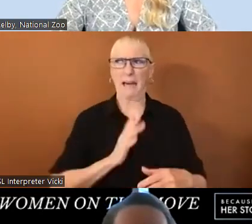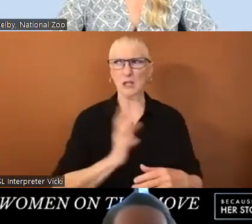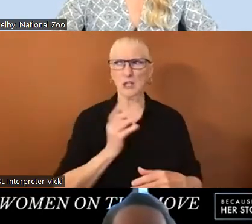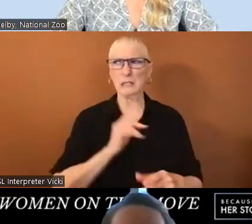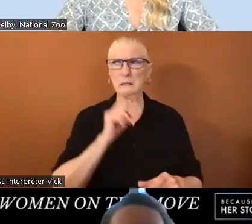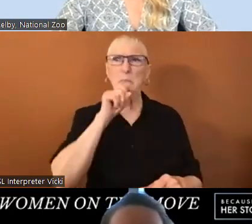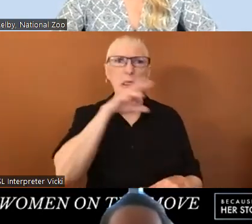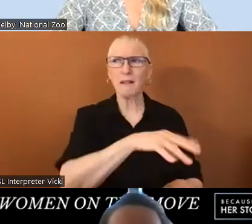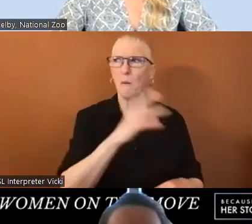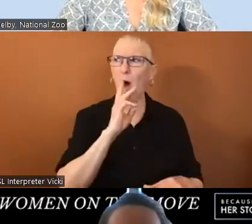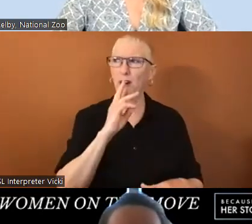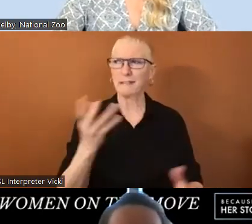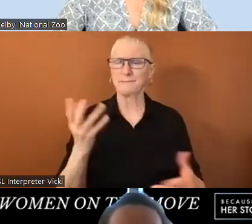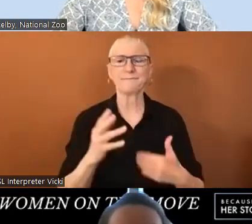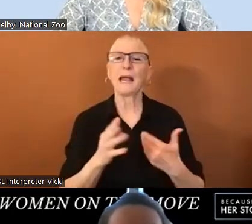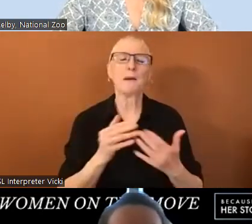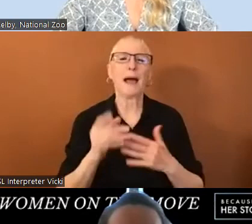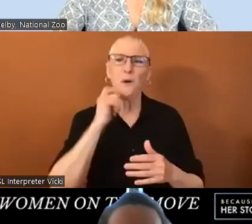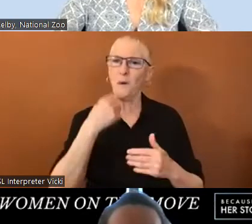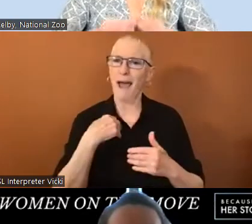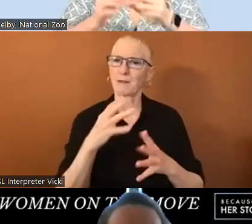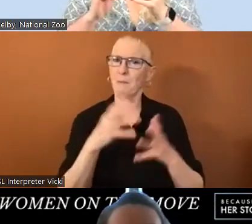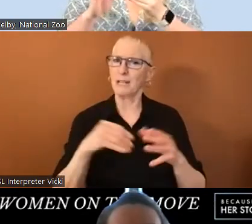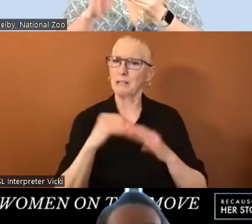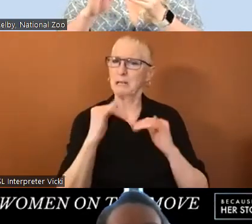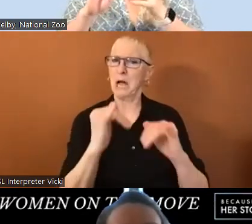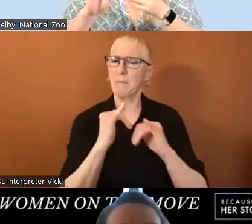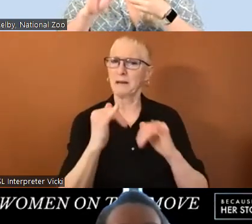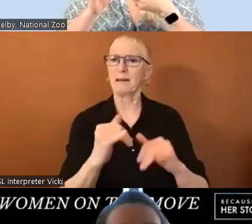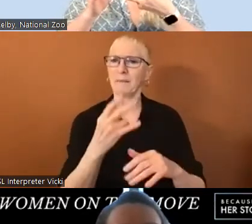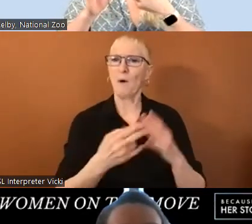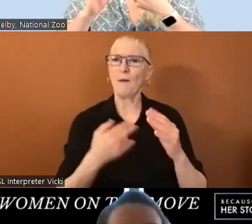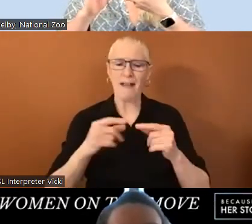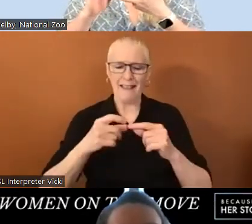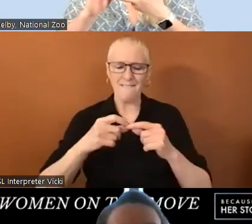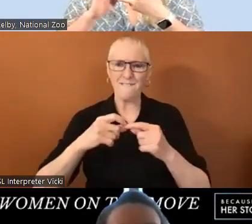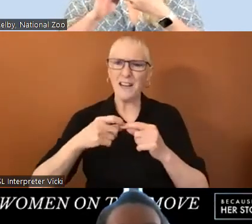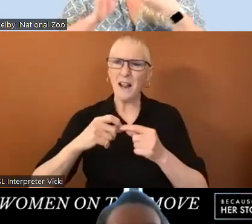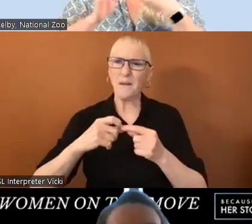That's so cool that we have so much in common. Both of us having this fingernail-like material, but